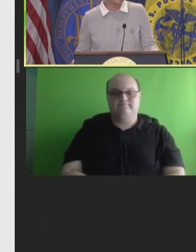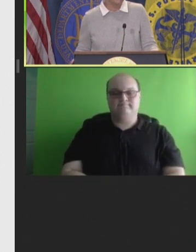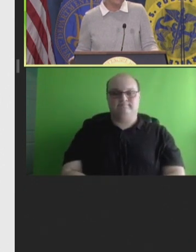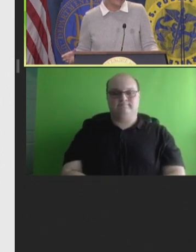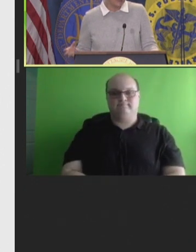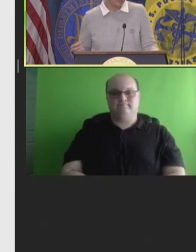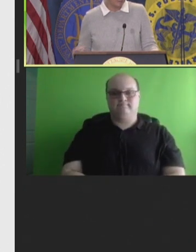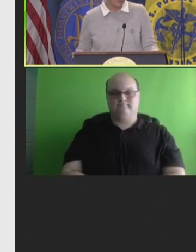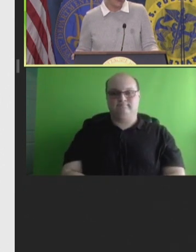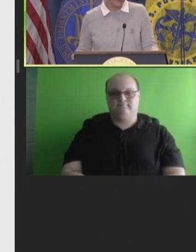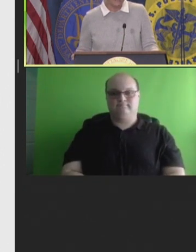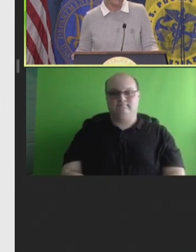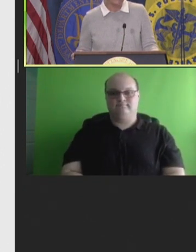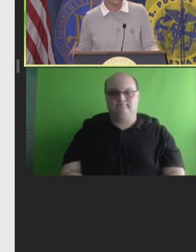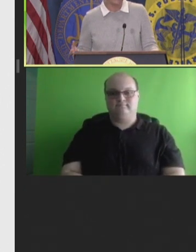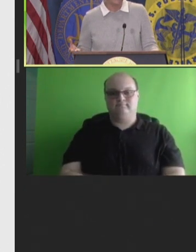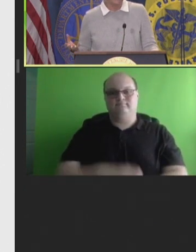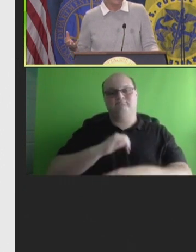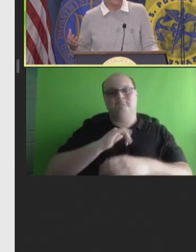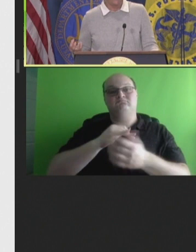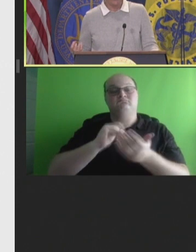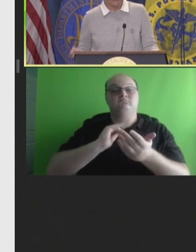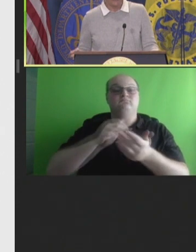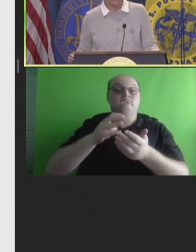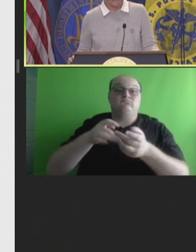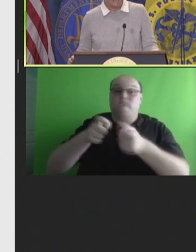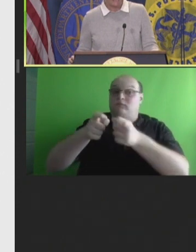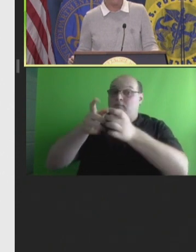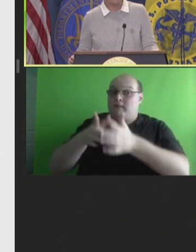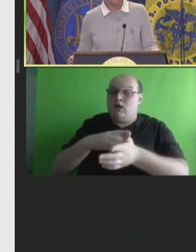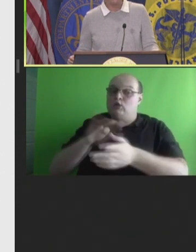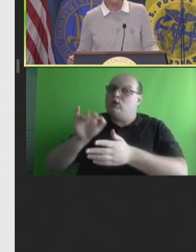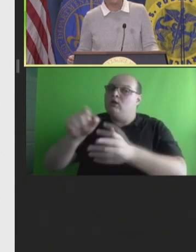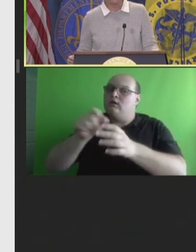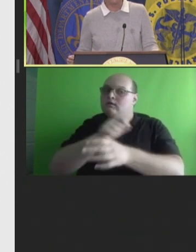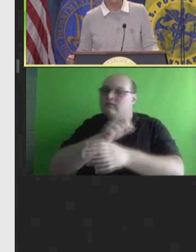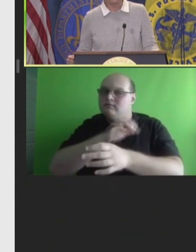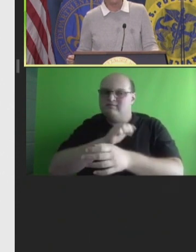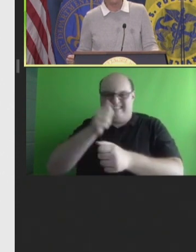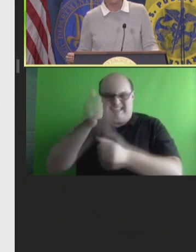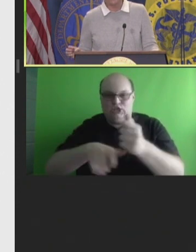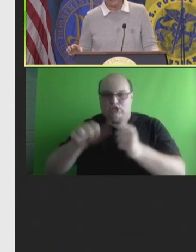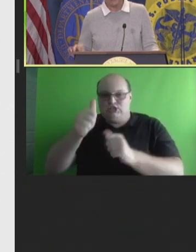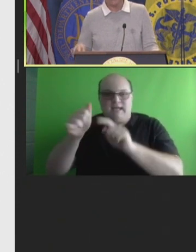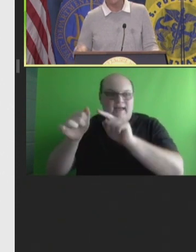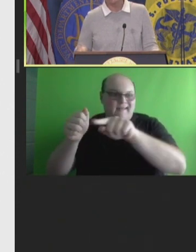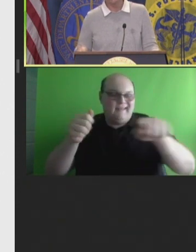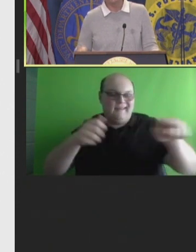immunization program manager and their key staff in each of the jurisdictions in the region,